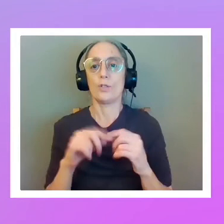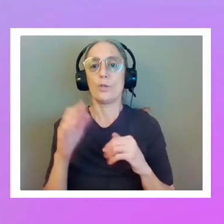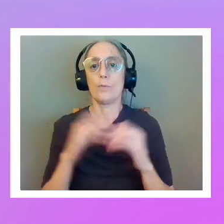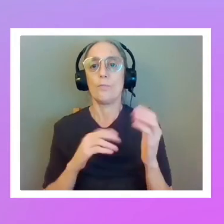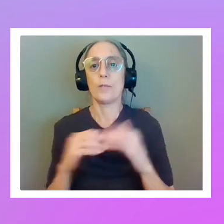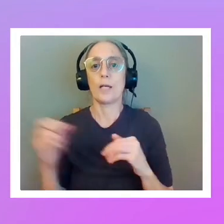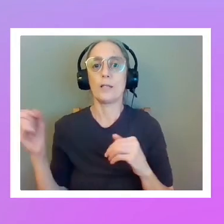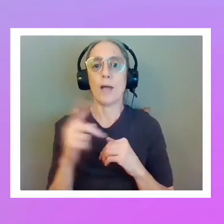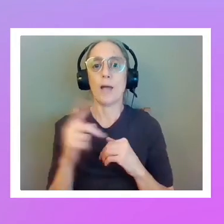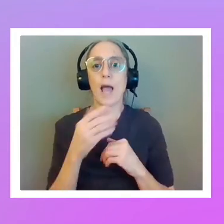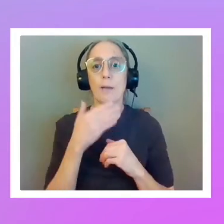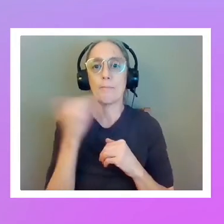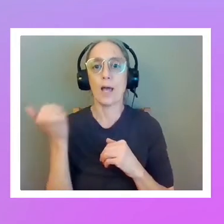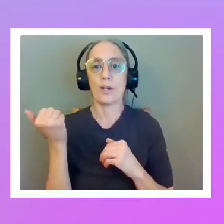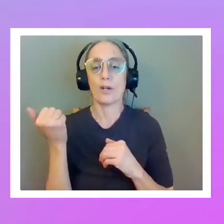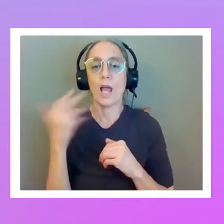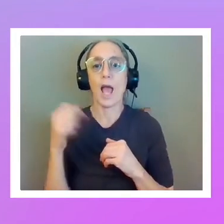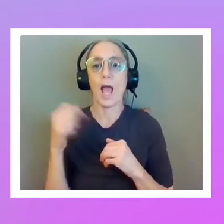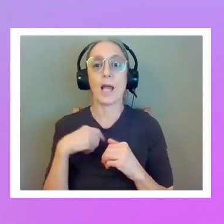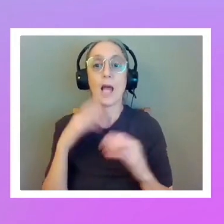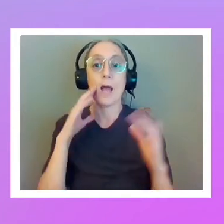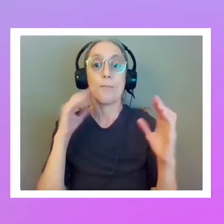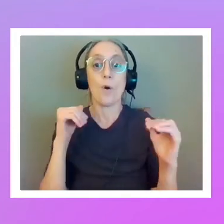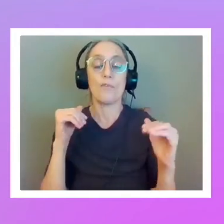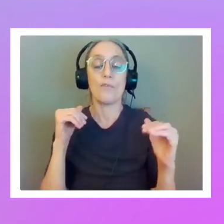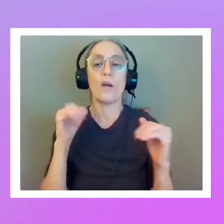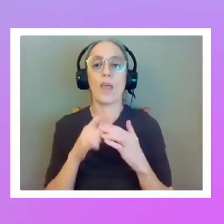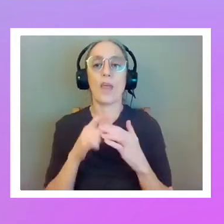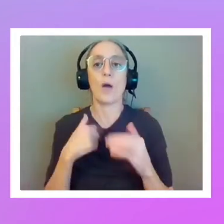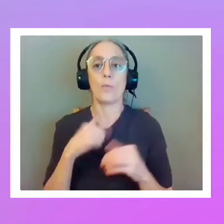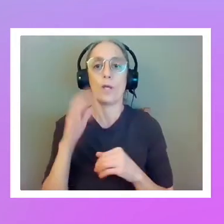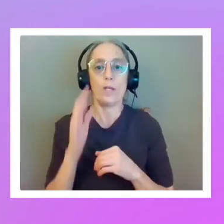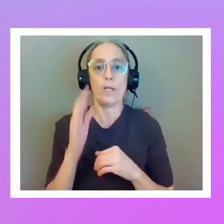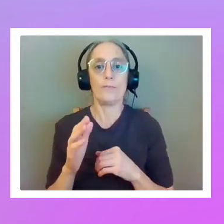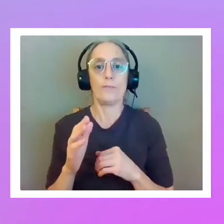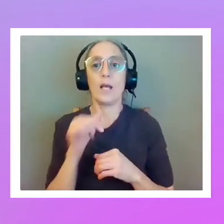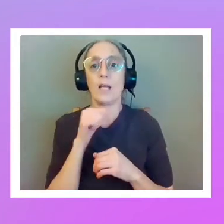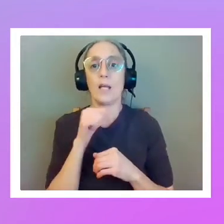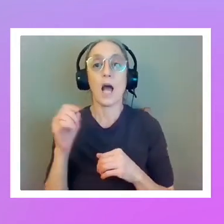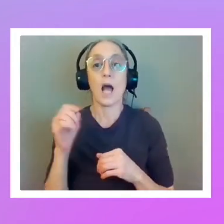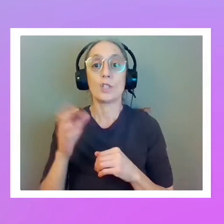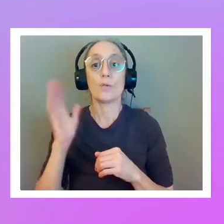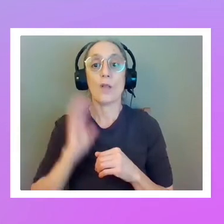And I'm hopeful that we will. Not too long ago, I asked a former colleague